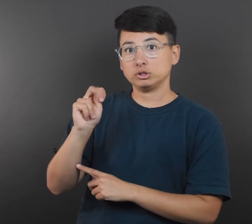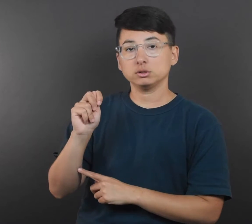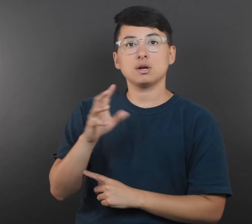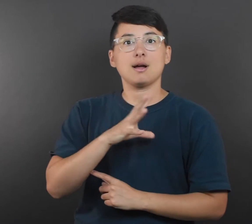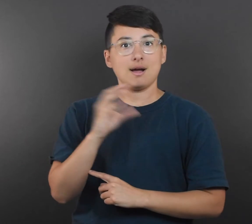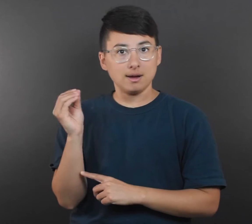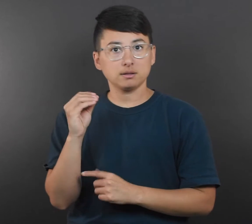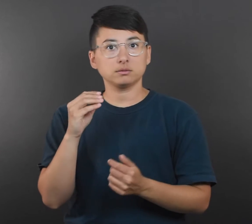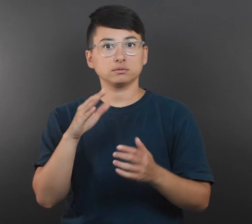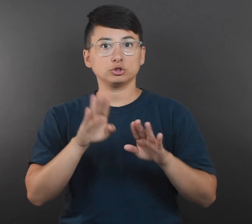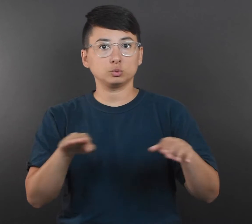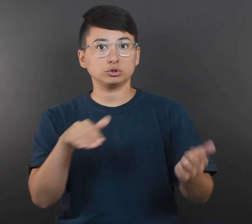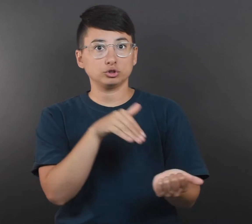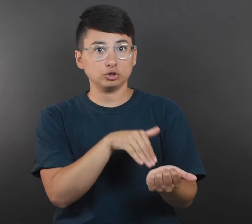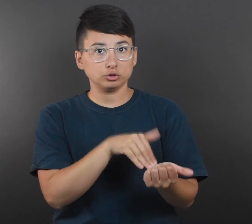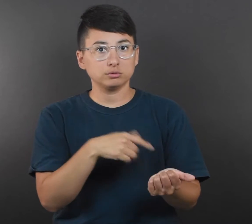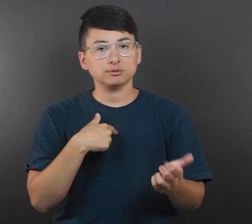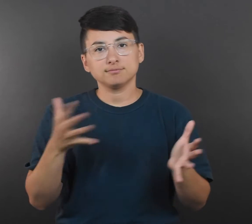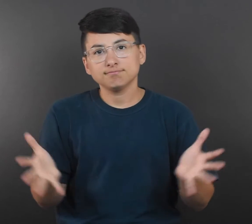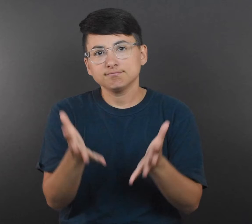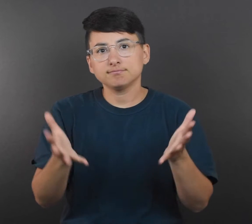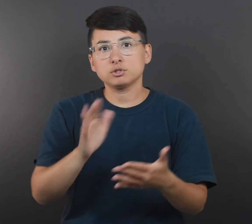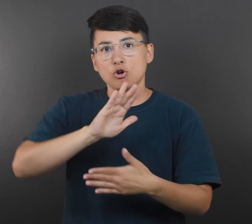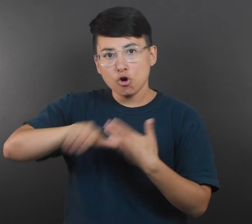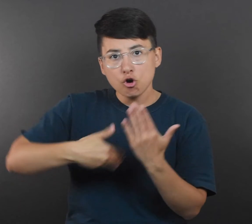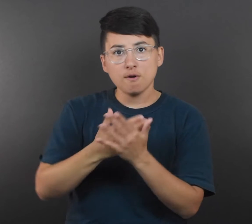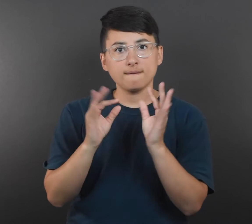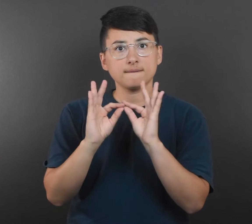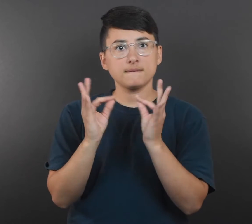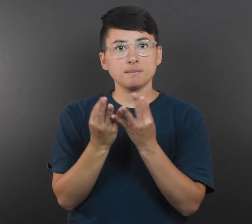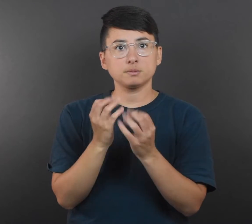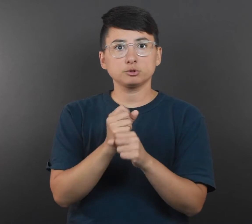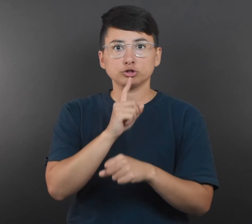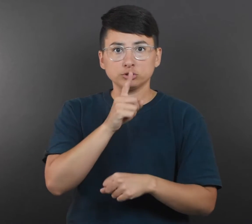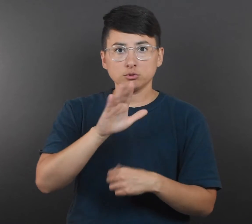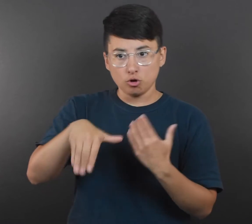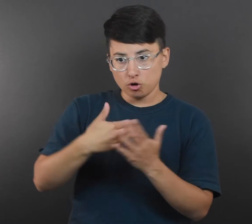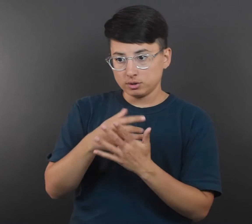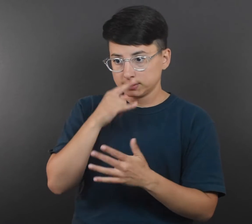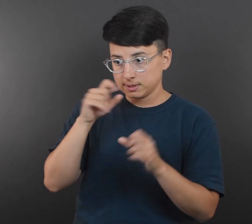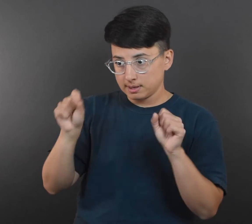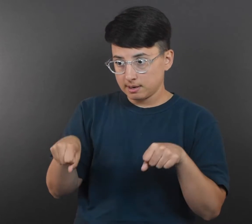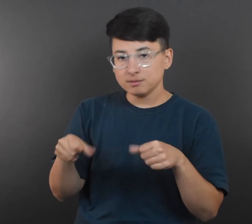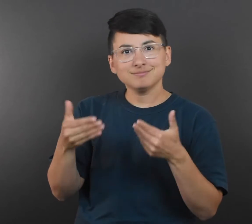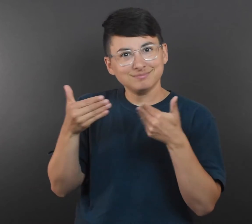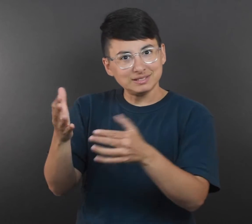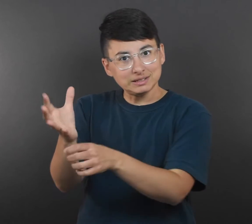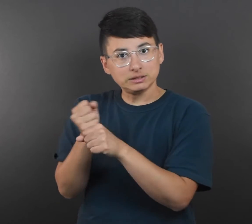“Many of us—parents and families, child care and preschool professionals, pediatricians and other